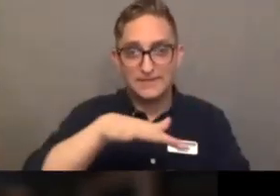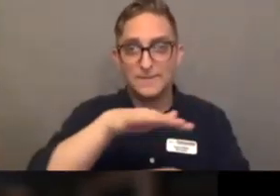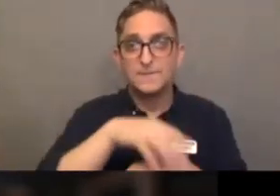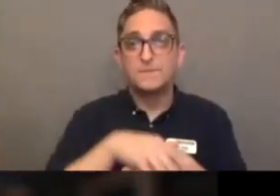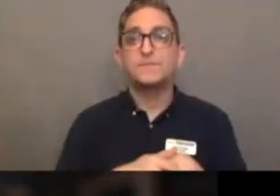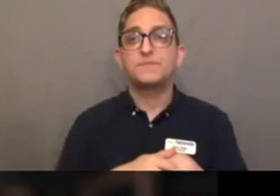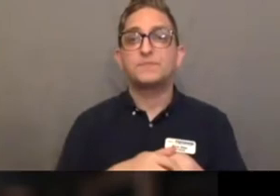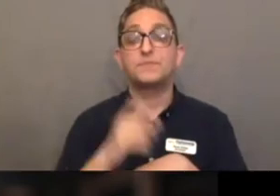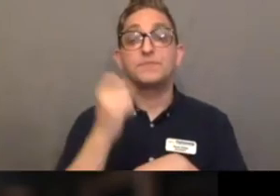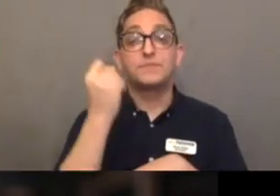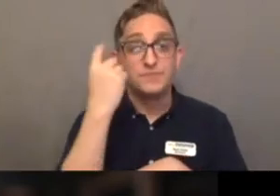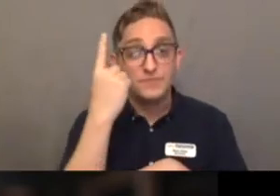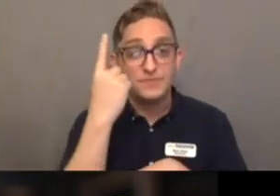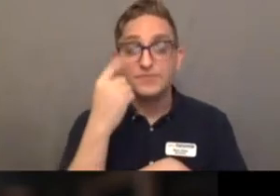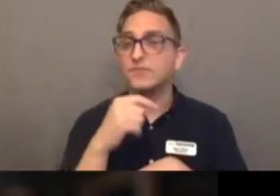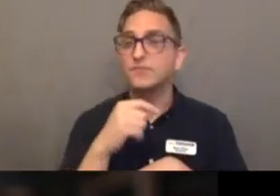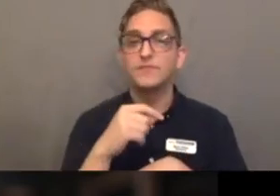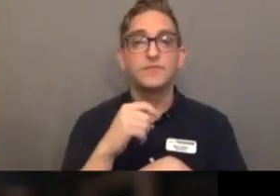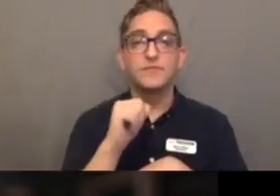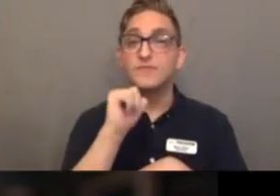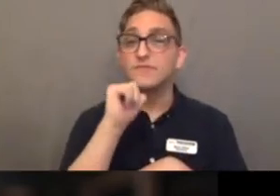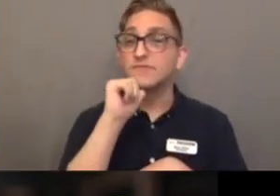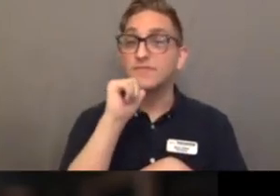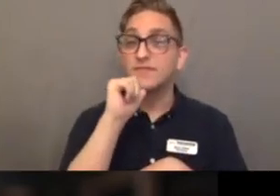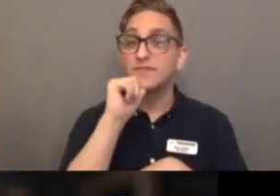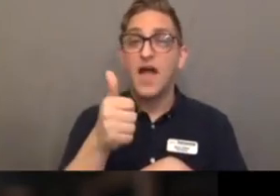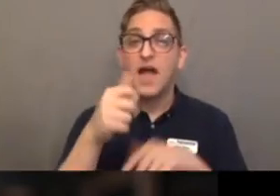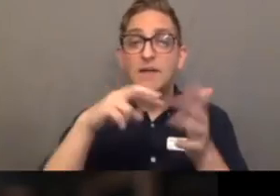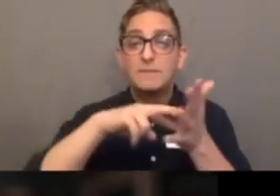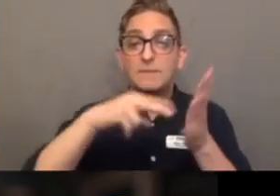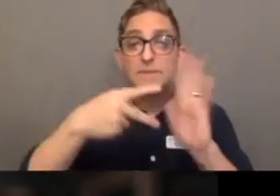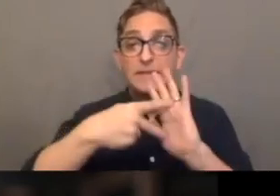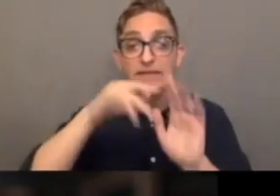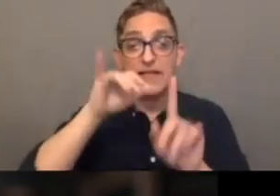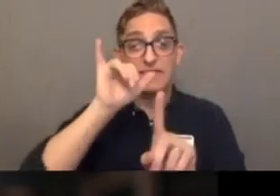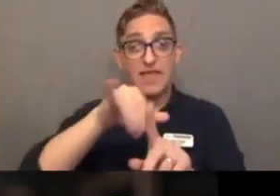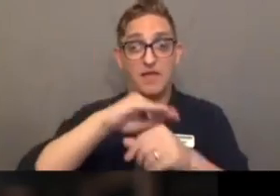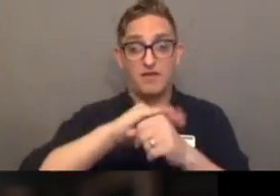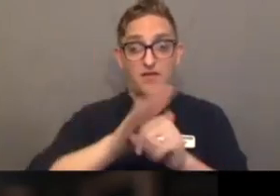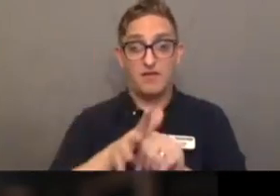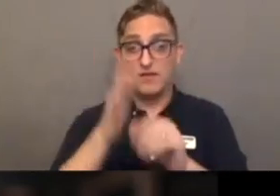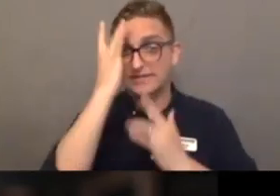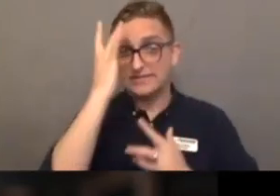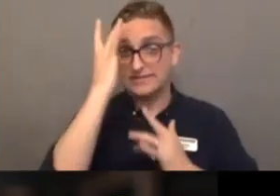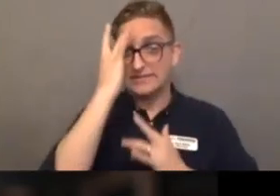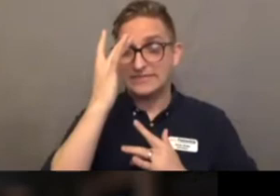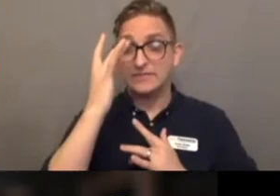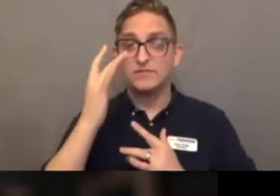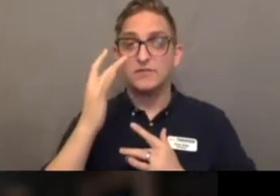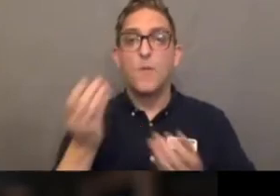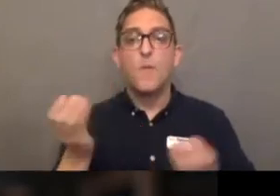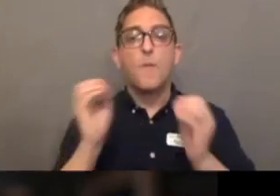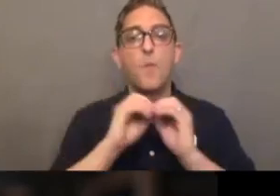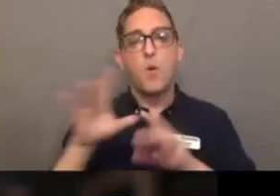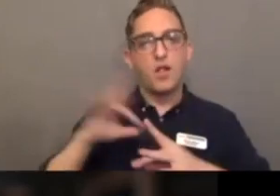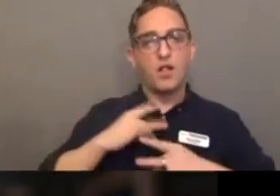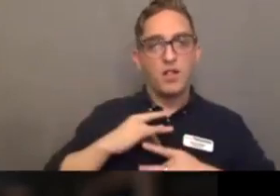this is not because the disease is somehow more susceptible by those groups but because